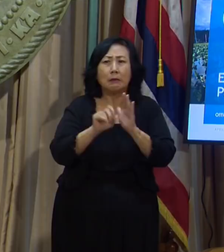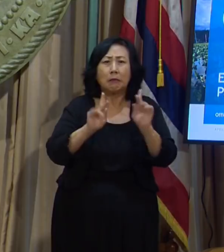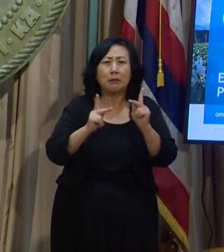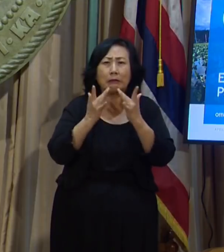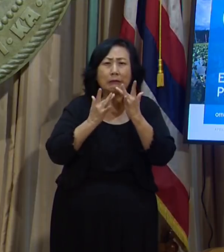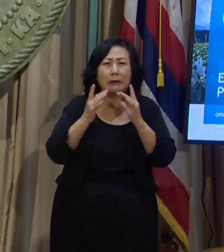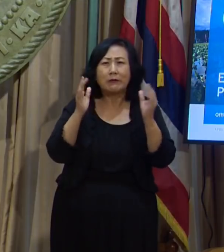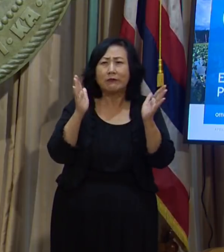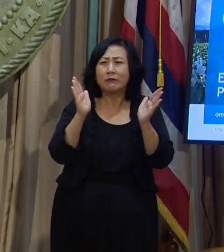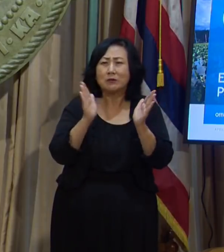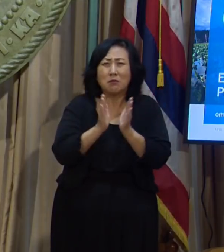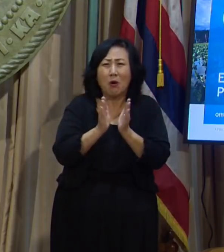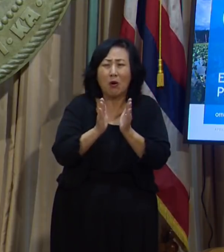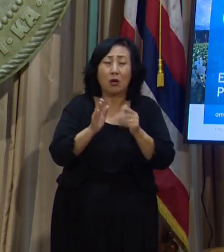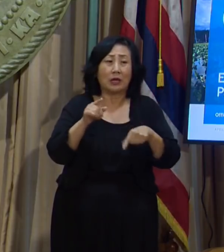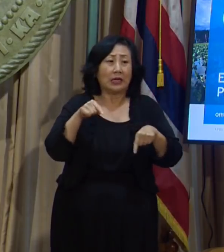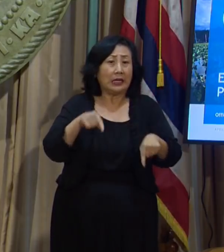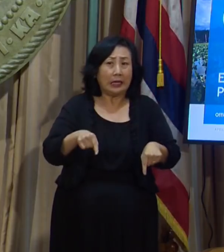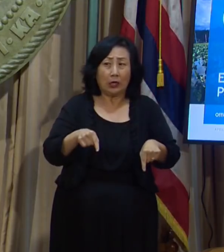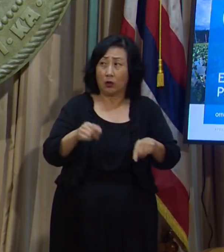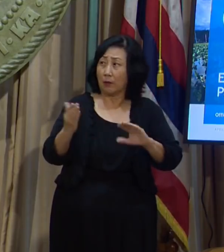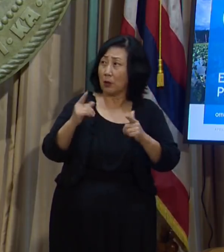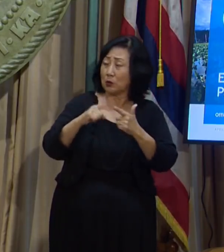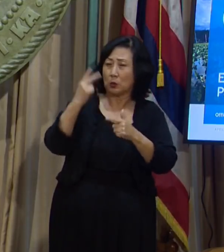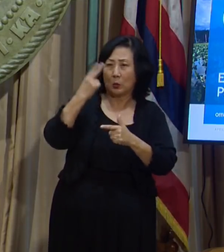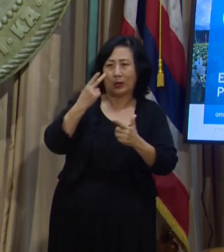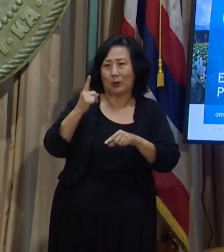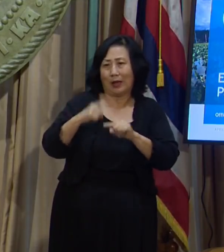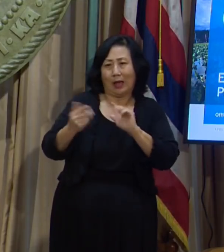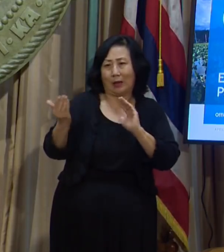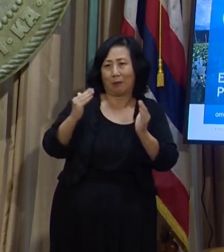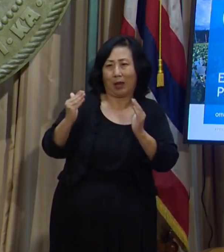THE STATE OF WYOMING HAS A LOWER PERCENTAGE, WHICH HAS YOU CAN IMAGINE, IS VERY SPARSELY POPULATED.